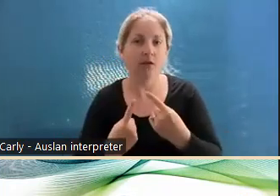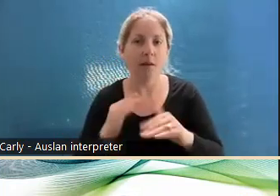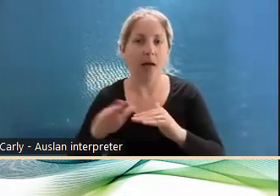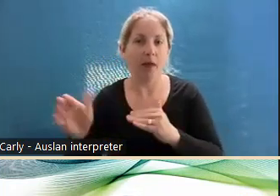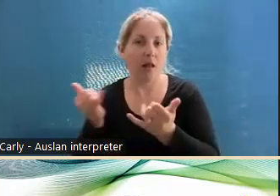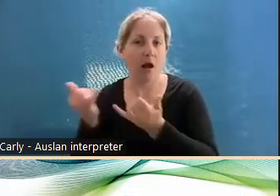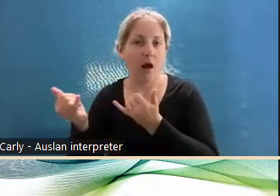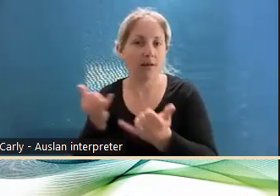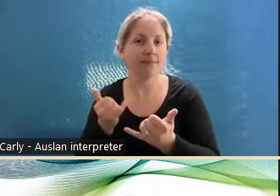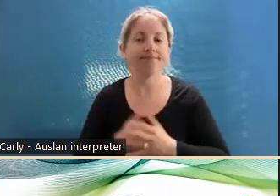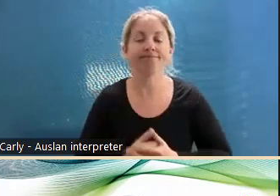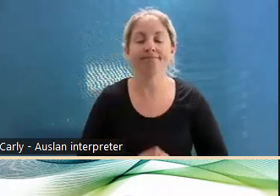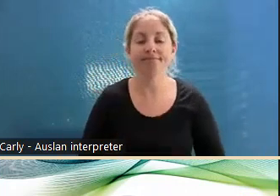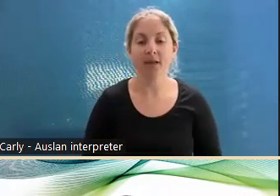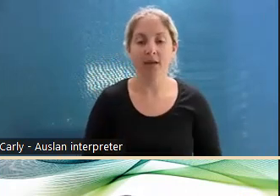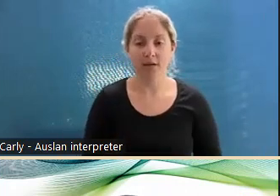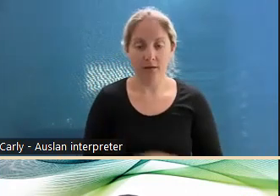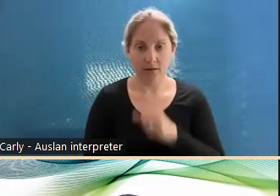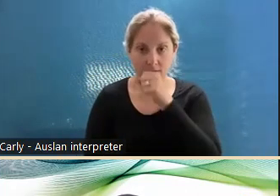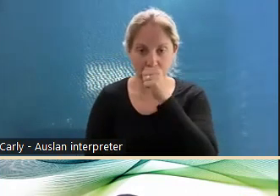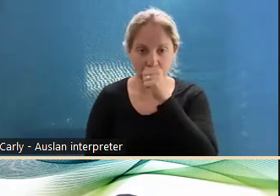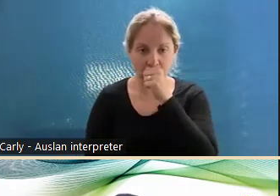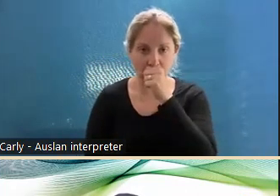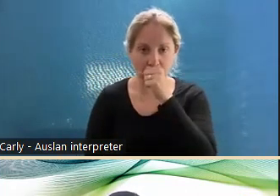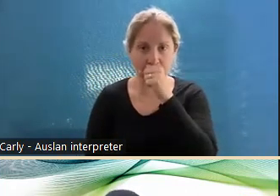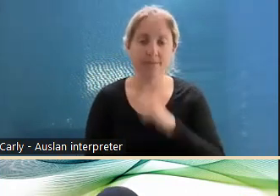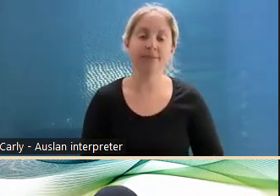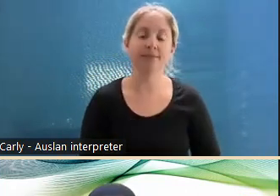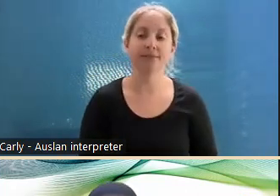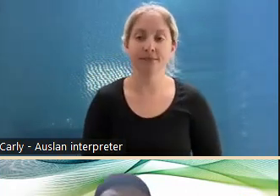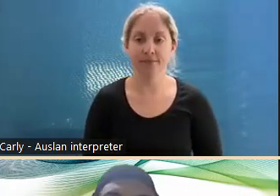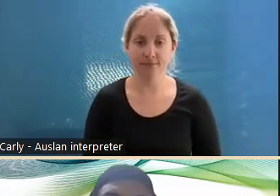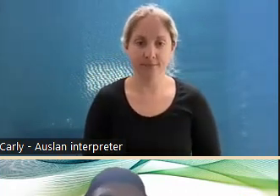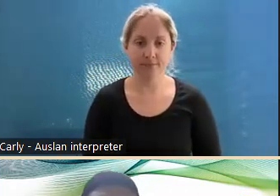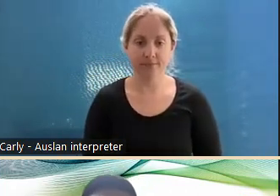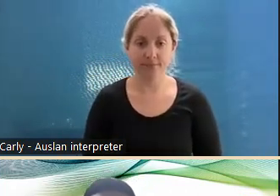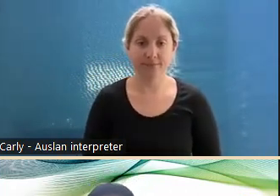Thank you, Nakul. Nakul: Thank you, Sam.